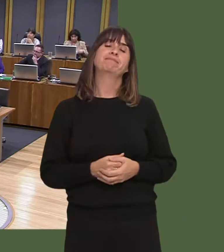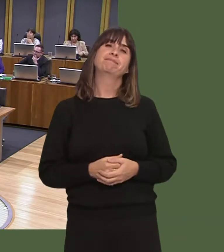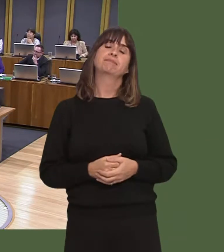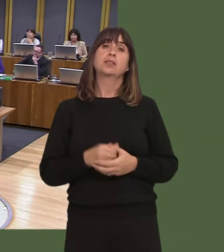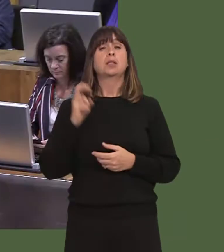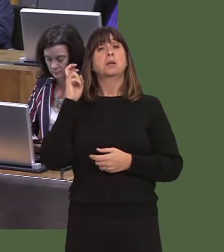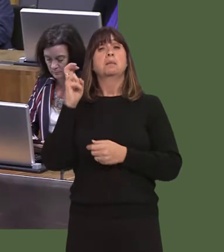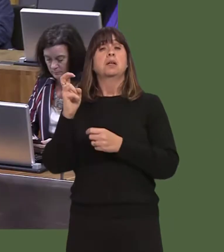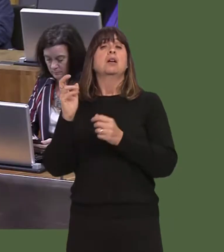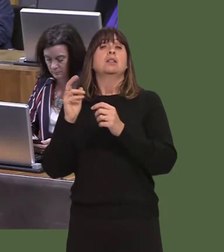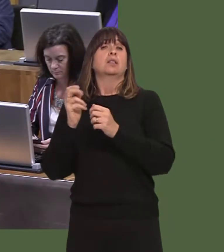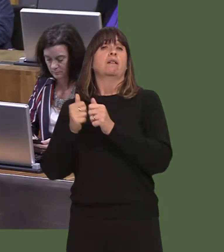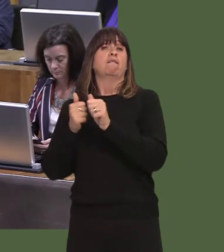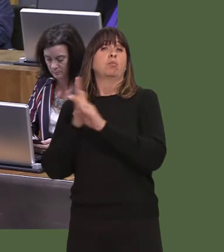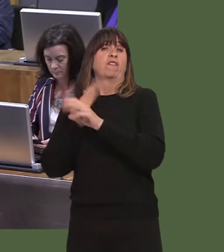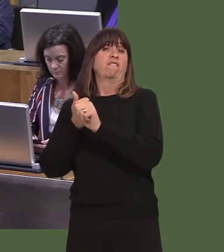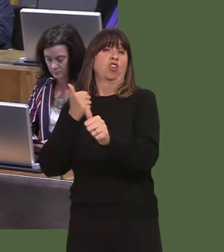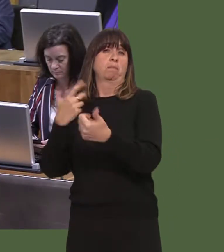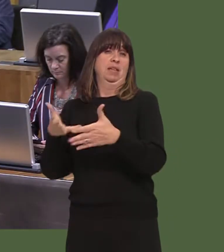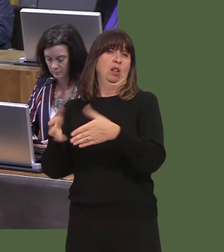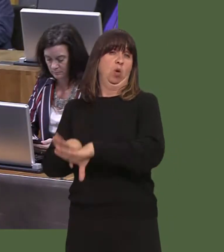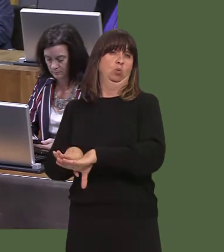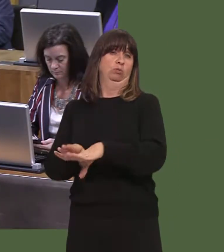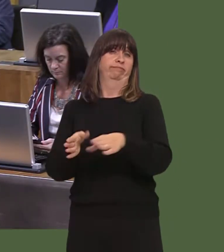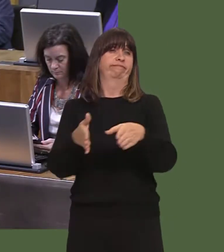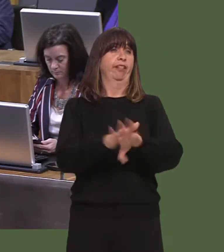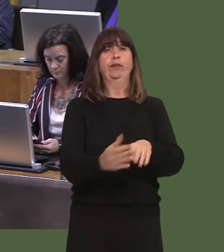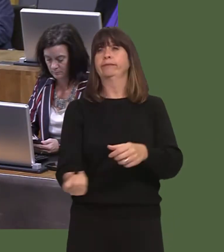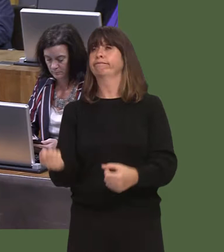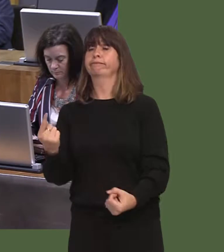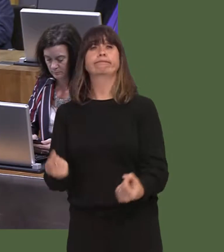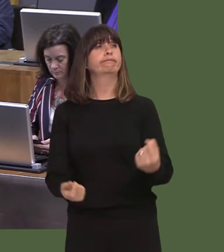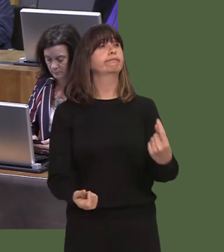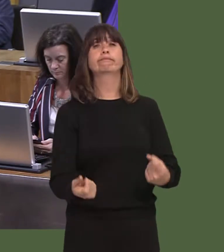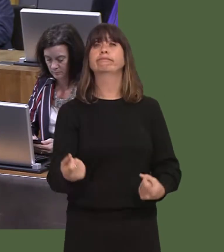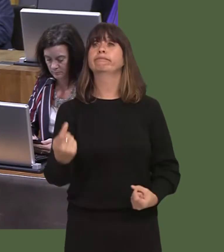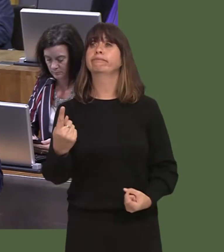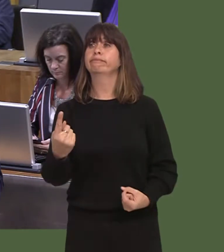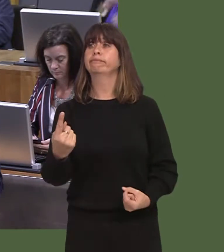collapse and, as a result, services see a break.